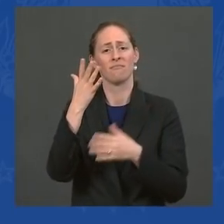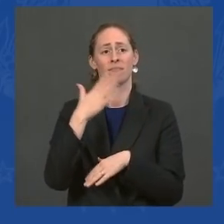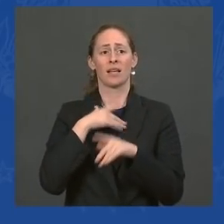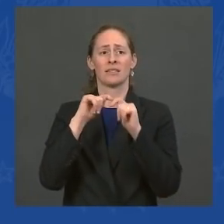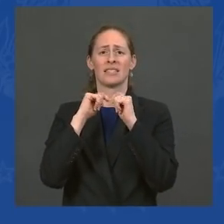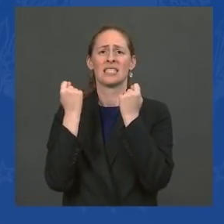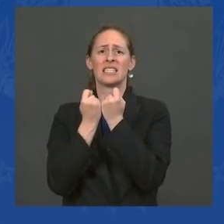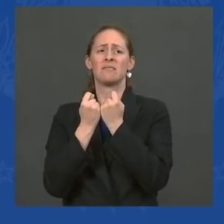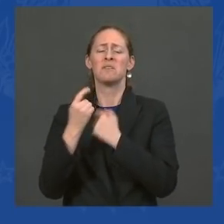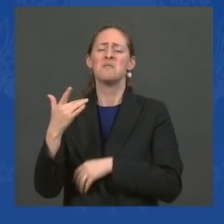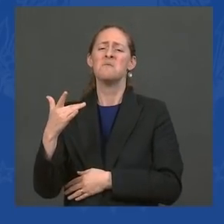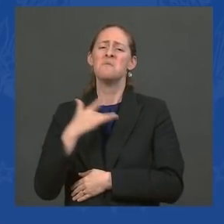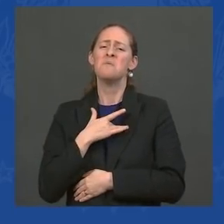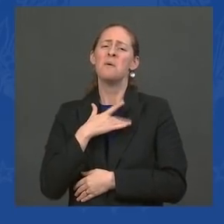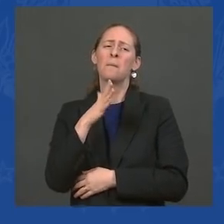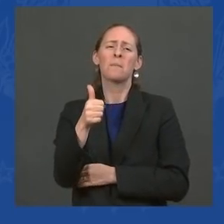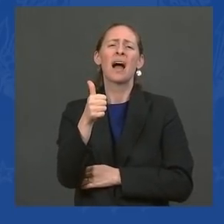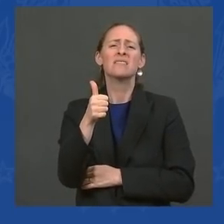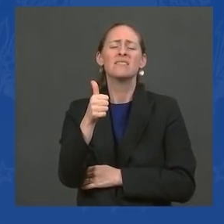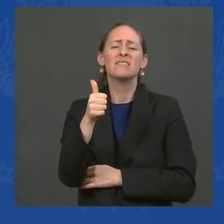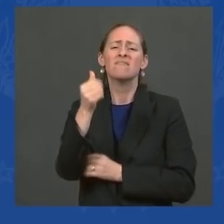So thank you. Thank you, and thank you, Brenda.